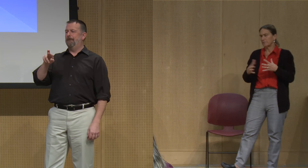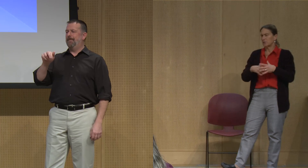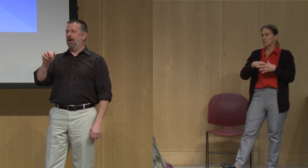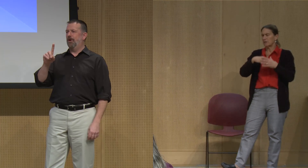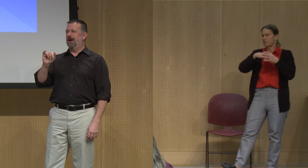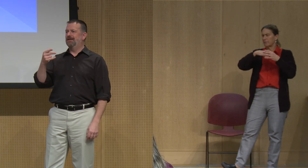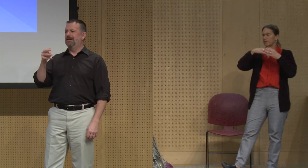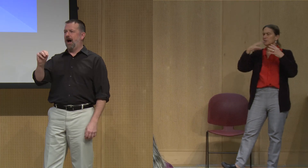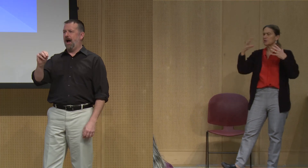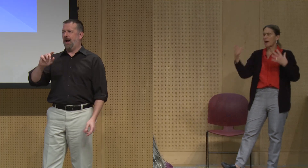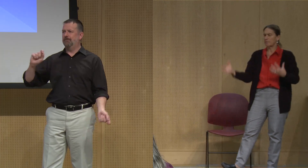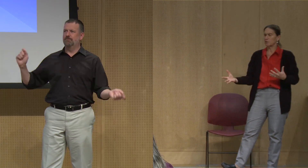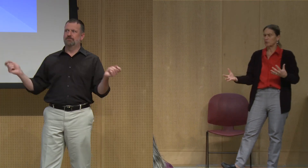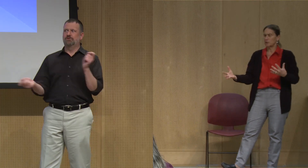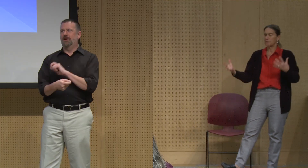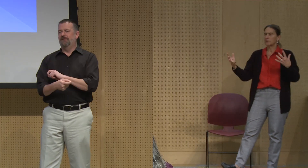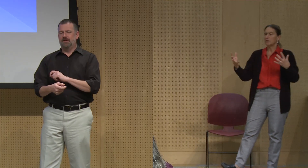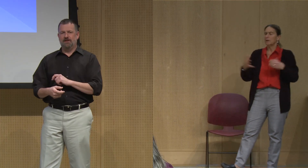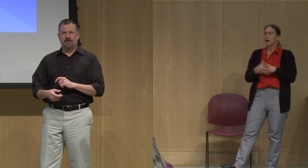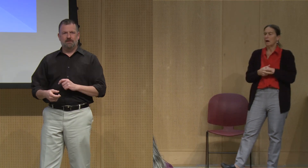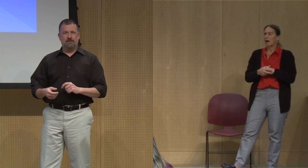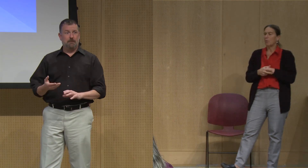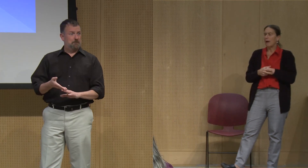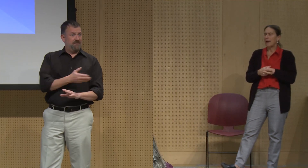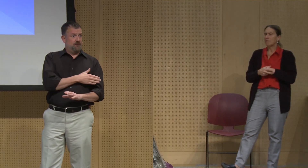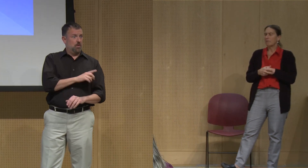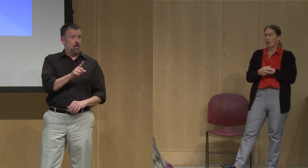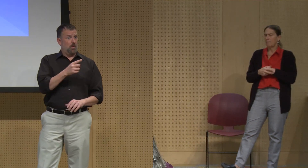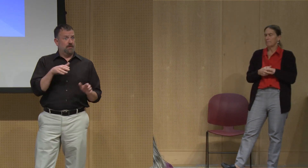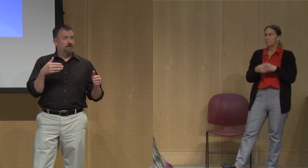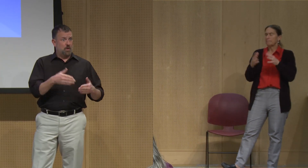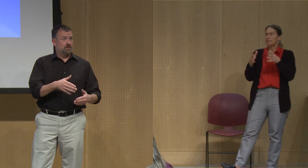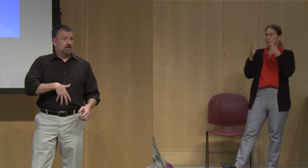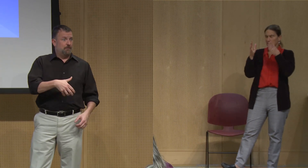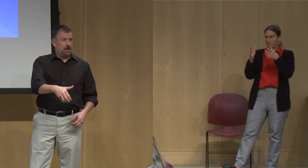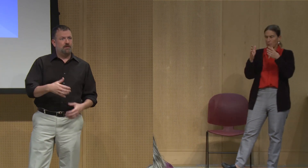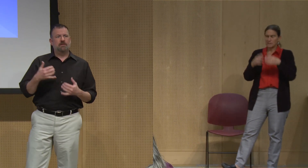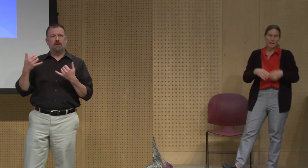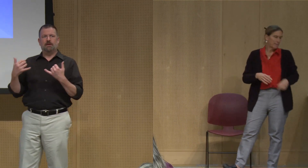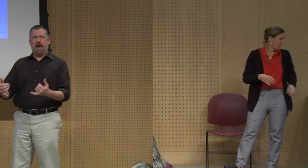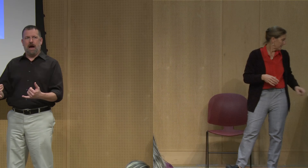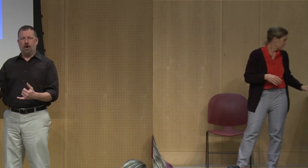SO IT'S KIND OF A PHILOSOPHICAL SHIFT AWAY FROM JUST FOCUSING ON THE PREGNANCY.